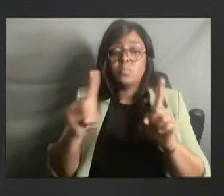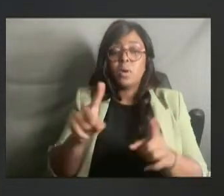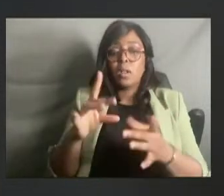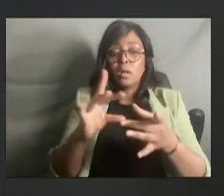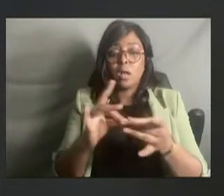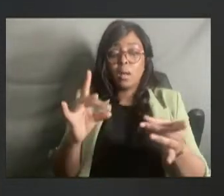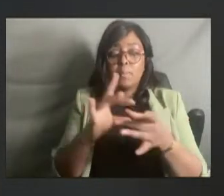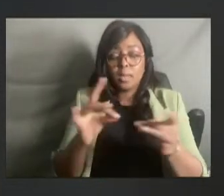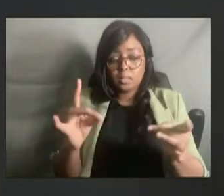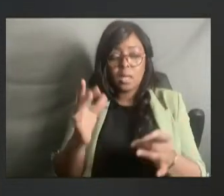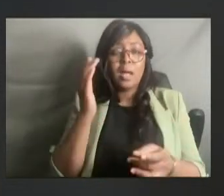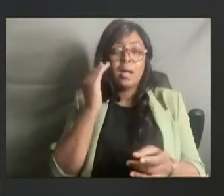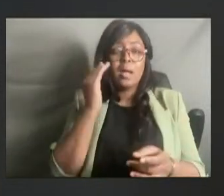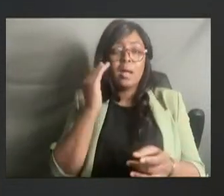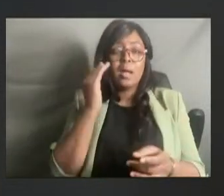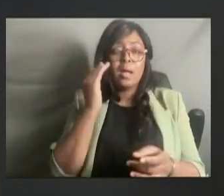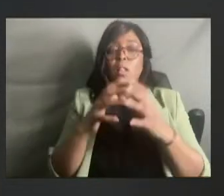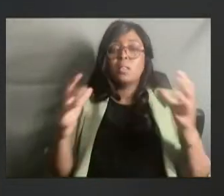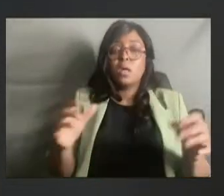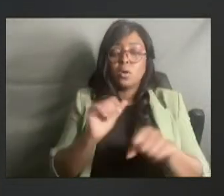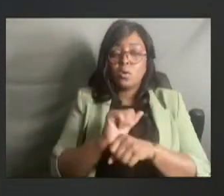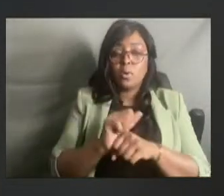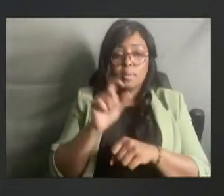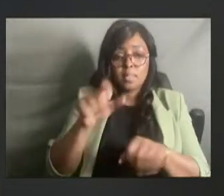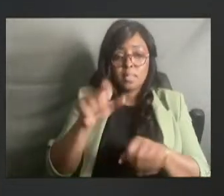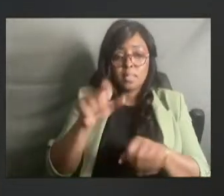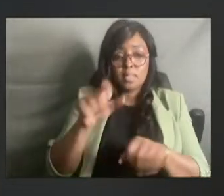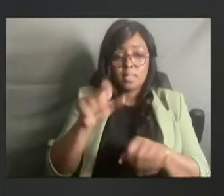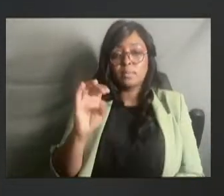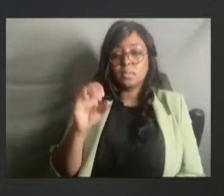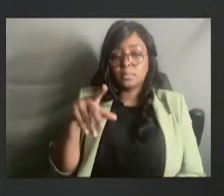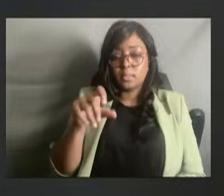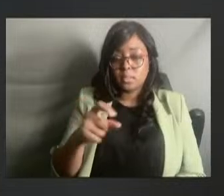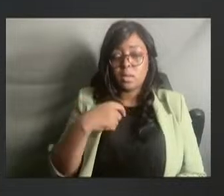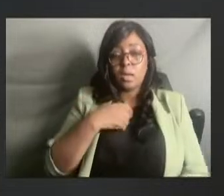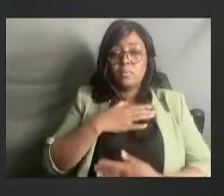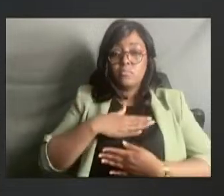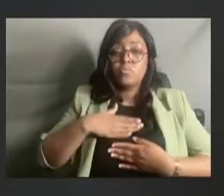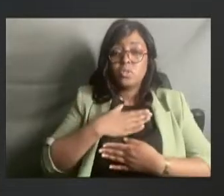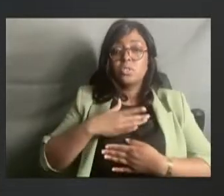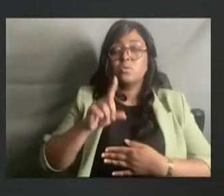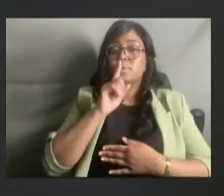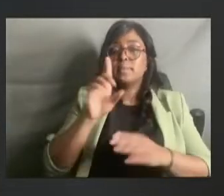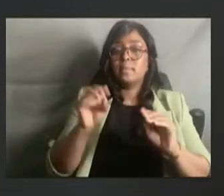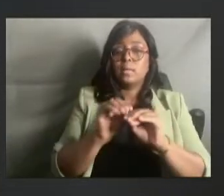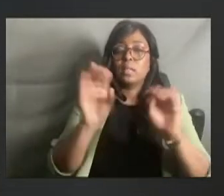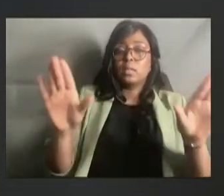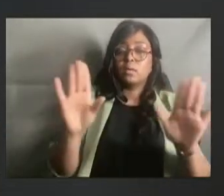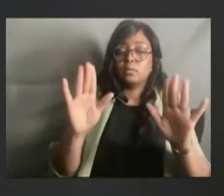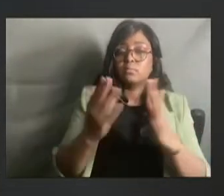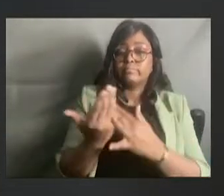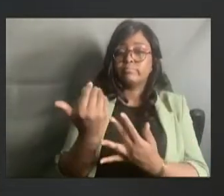best. Not a question, but rather a comment. While I know we have